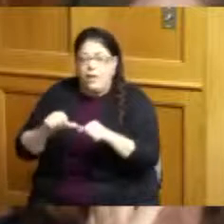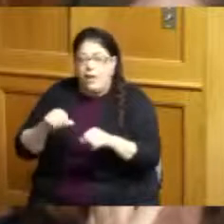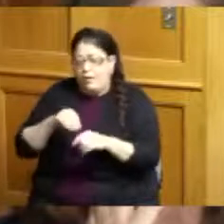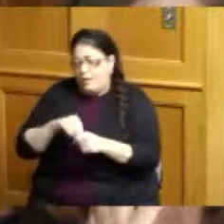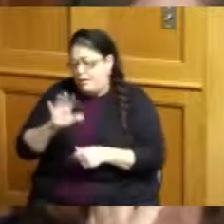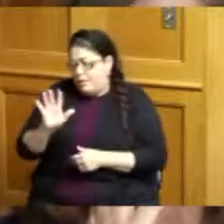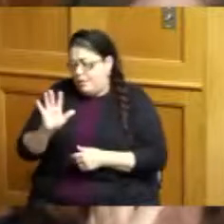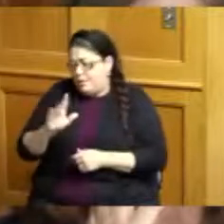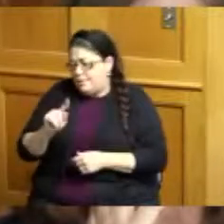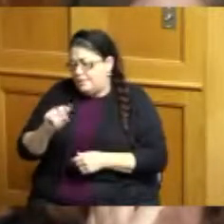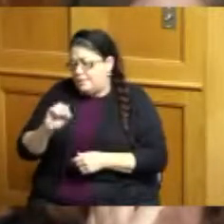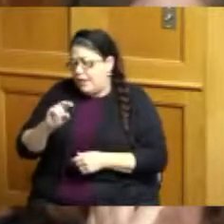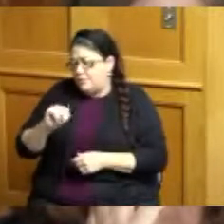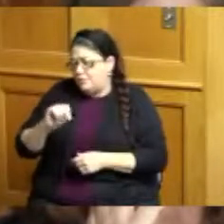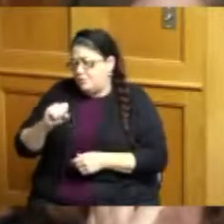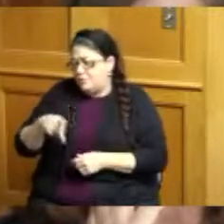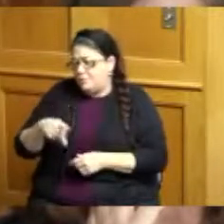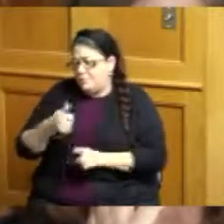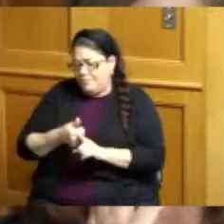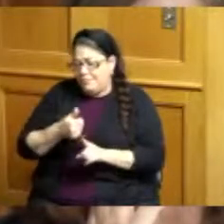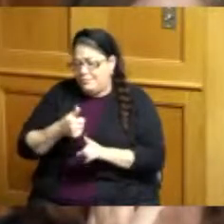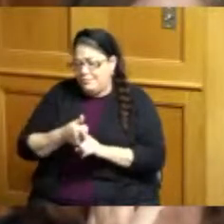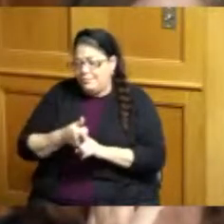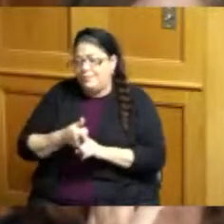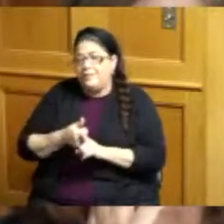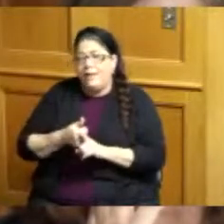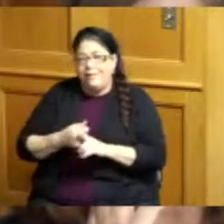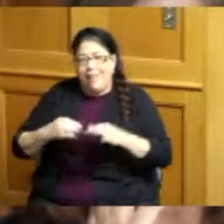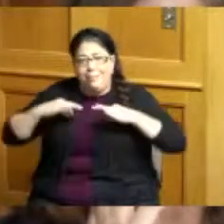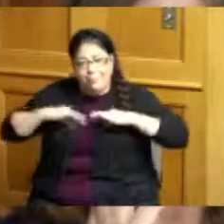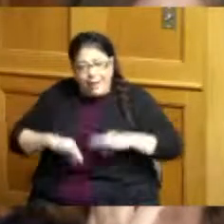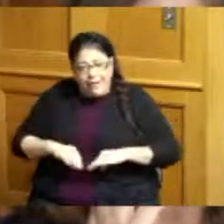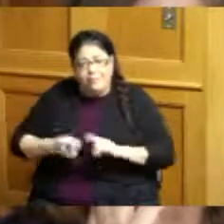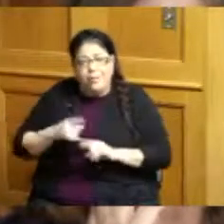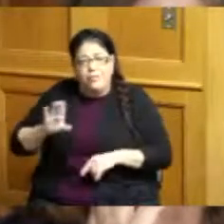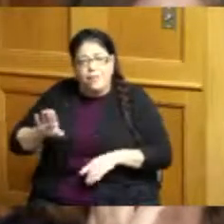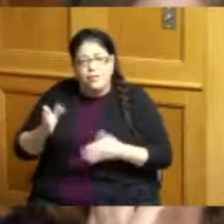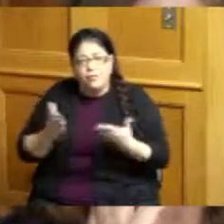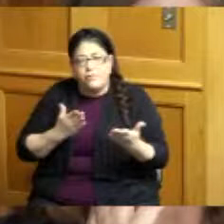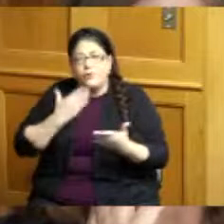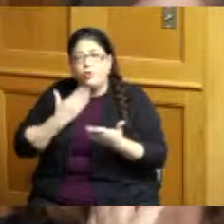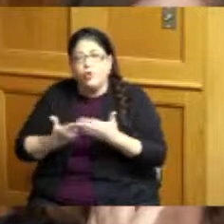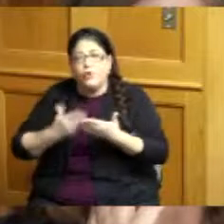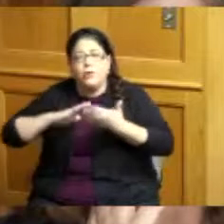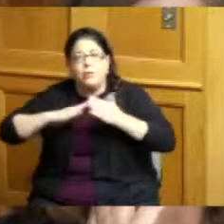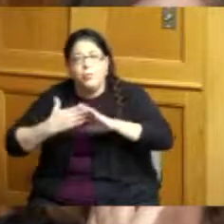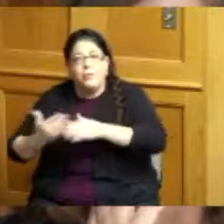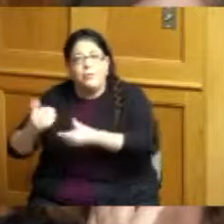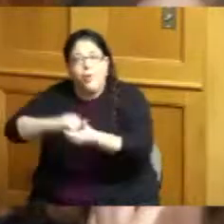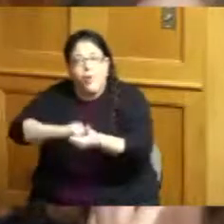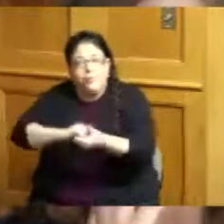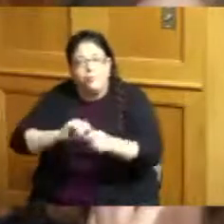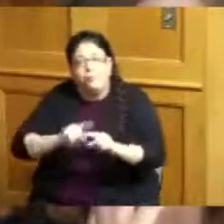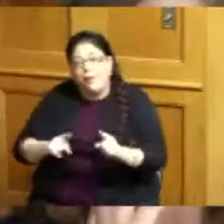a Township that that has benefited from them being there they're a good Community partner however the